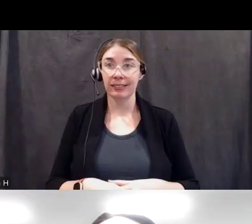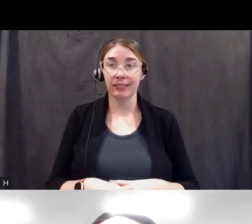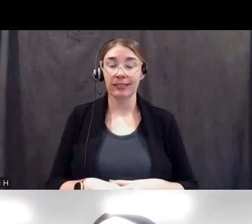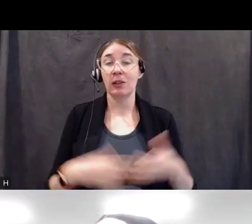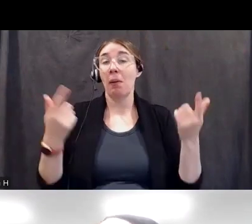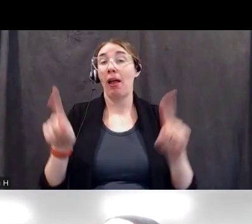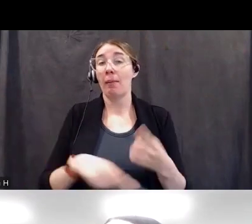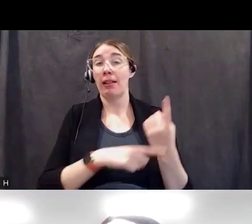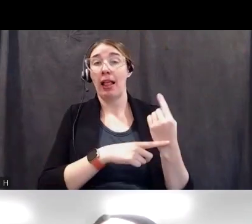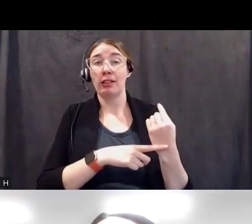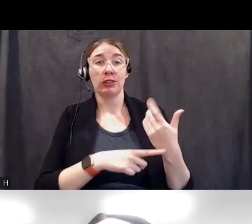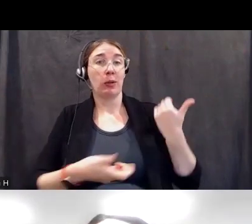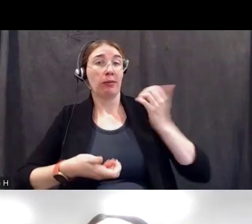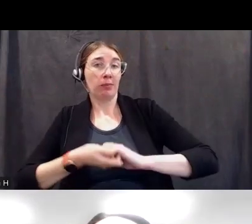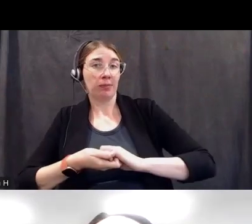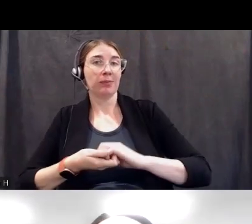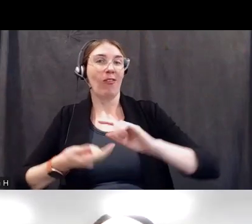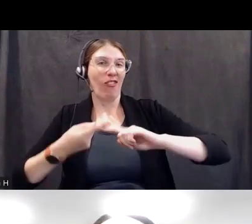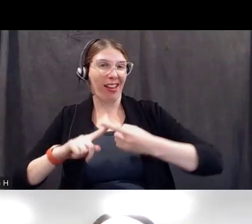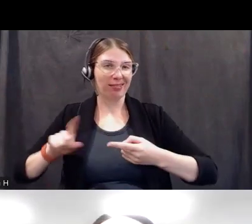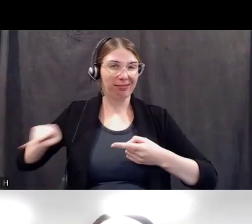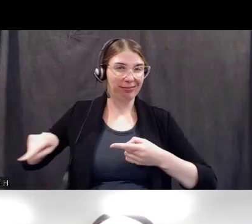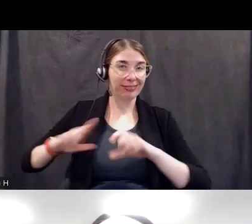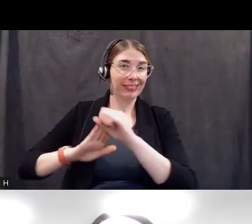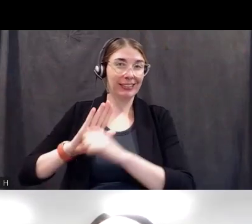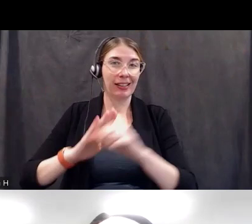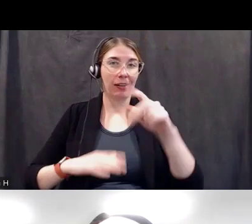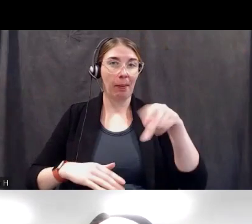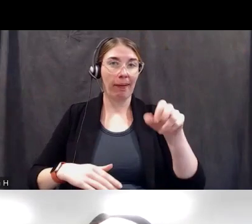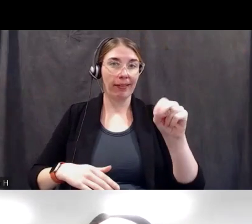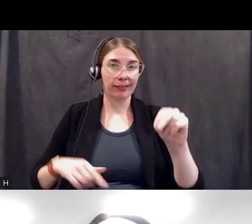in Pennsylvania, but I'll get to that in a second, so one of our programs down in